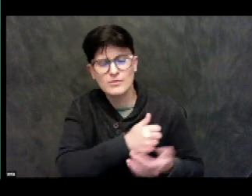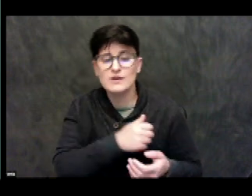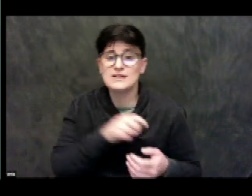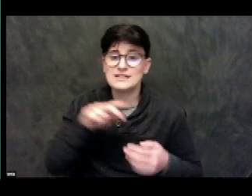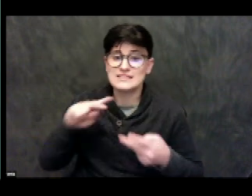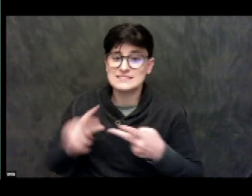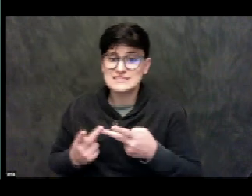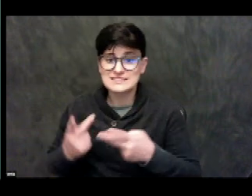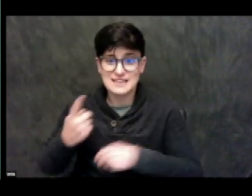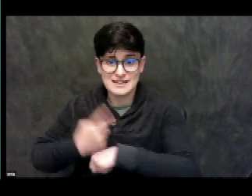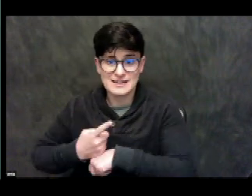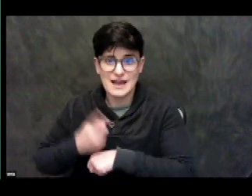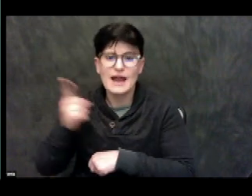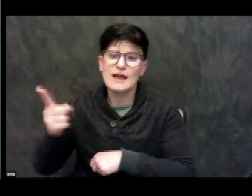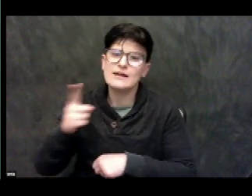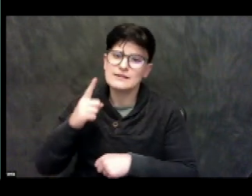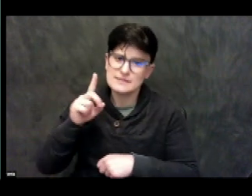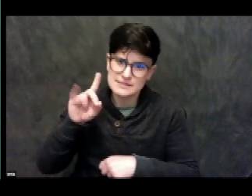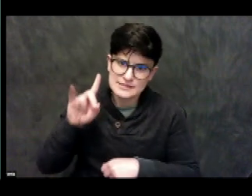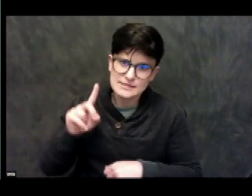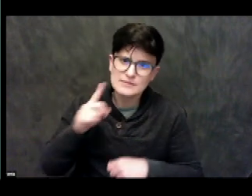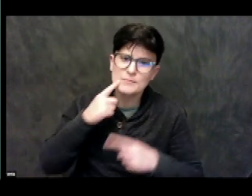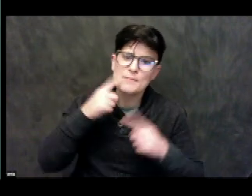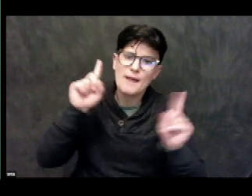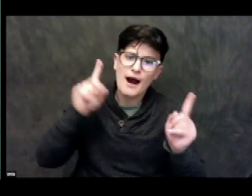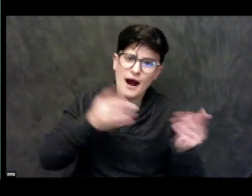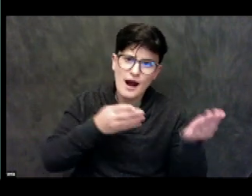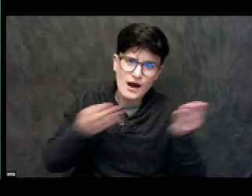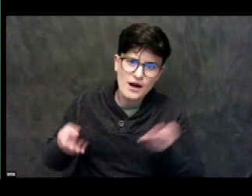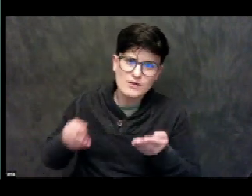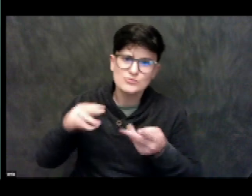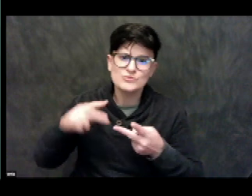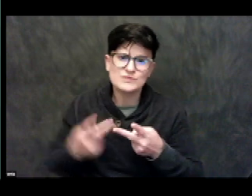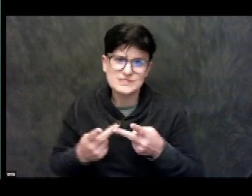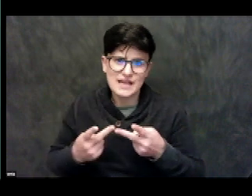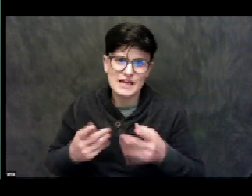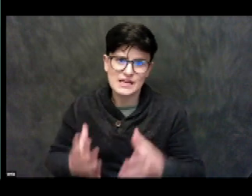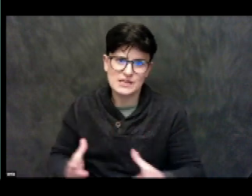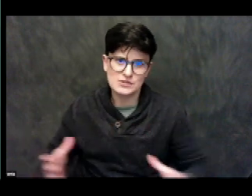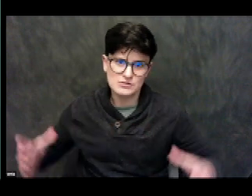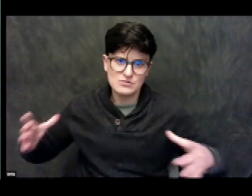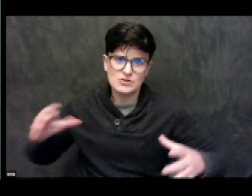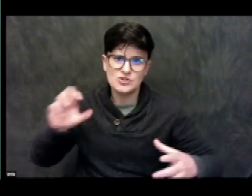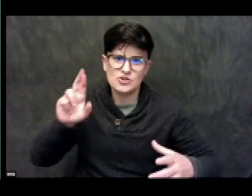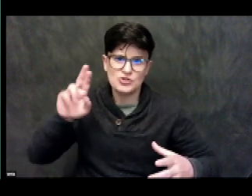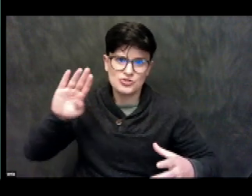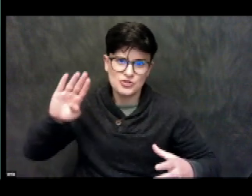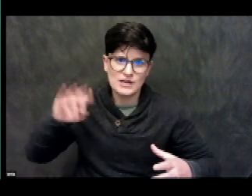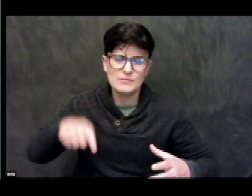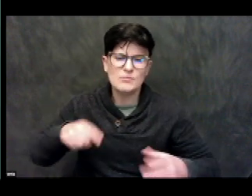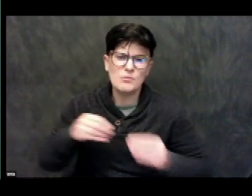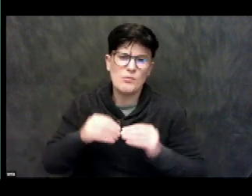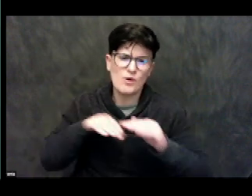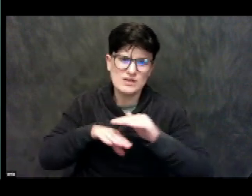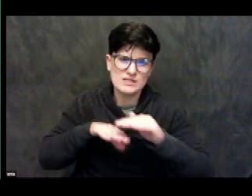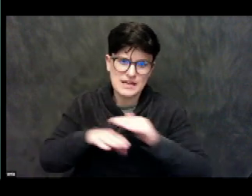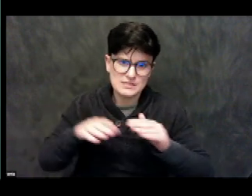they did bring me a different crib that was accessible that had like a thing that you can lift up from the side and I was able to take baby out.